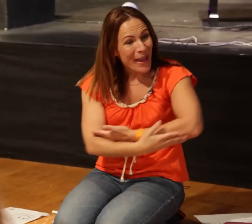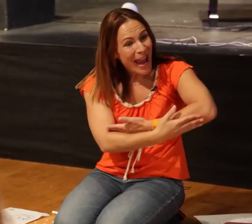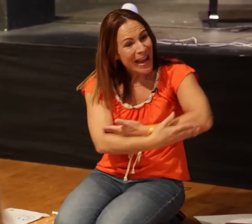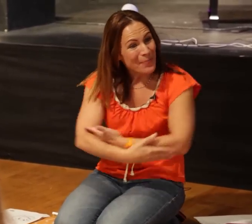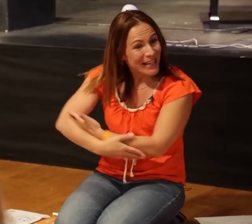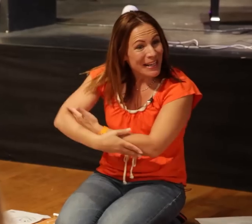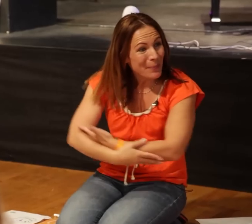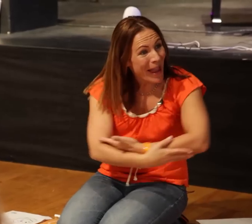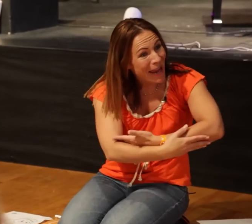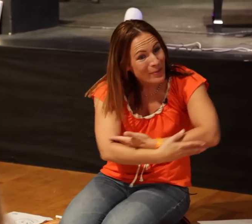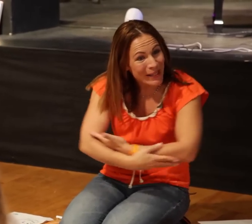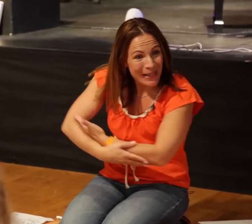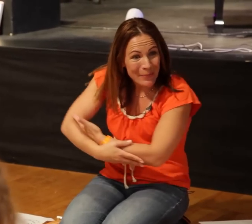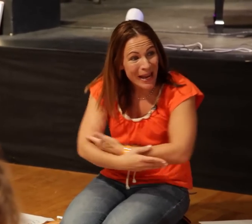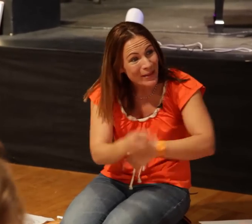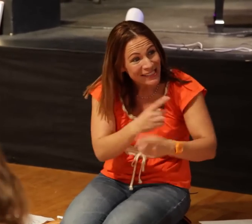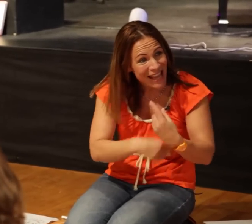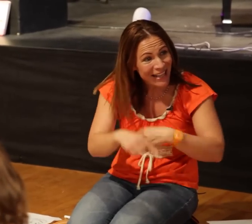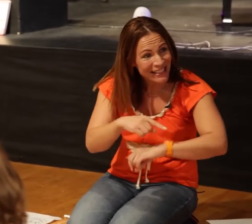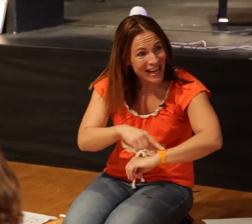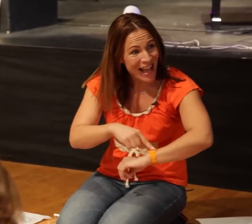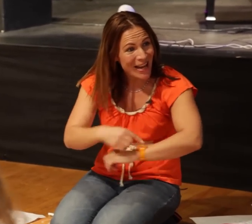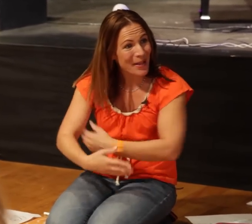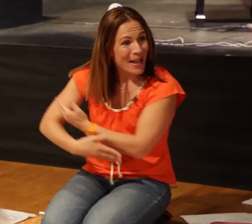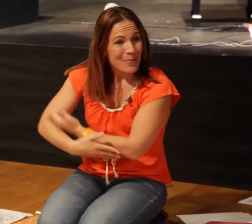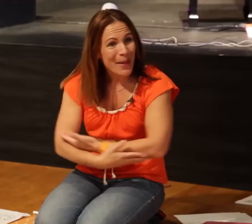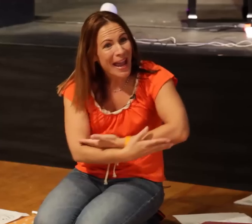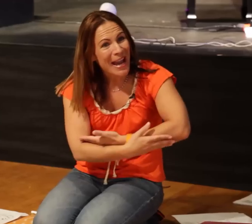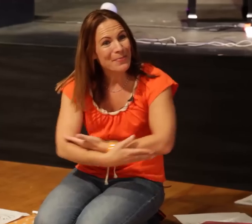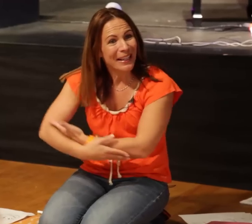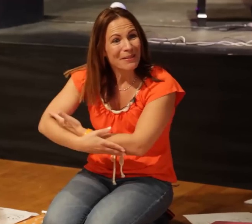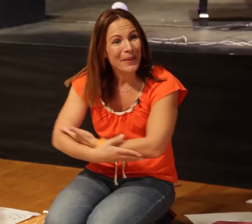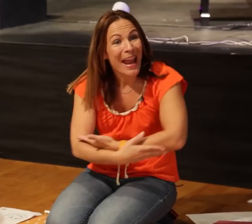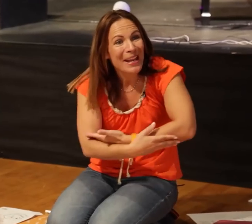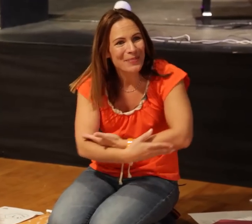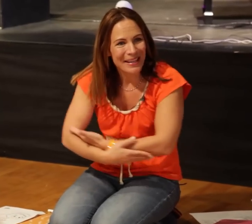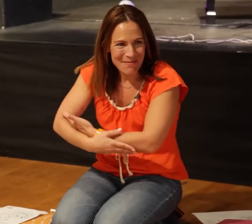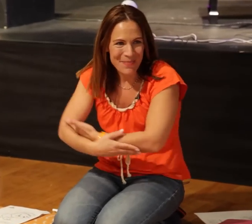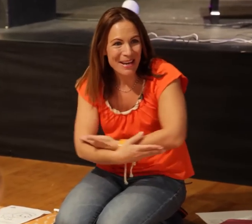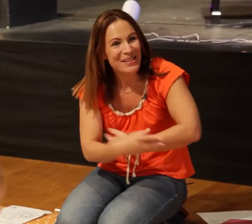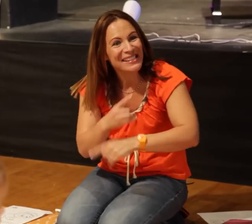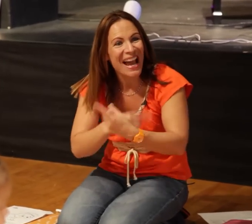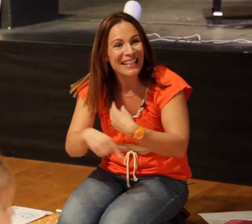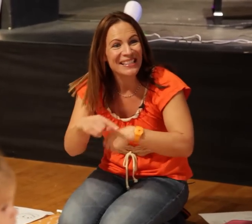Baby, baby, baby signing time